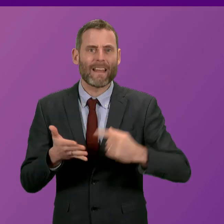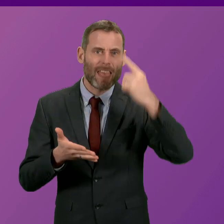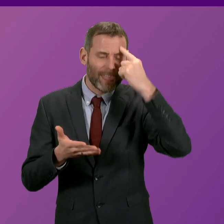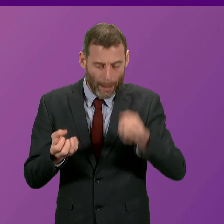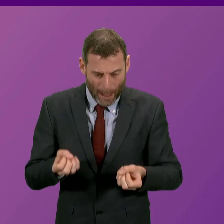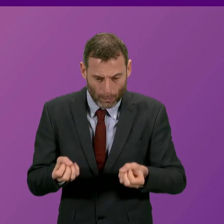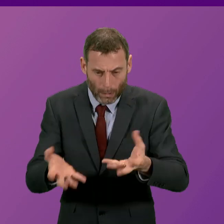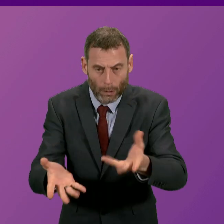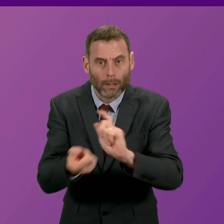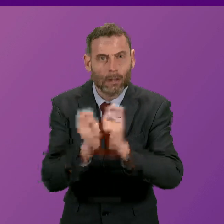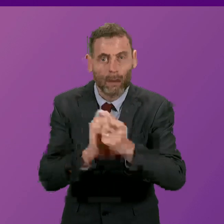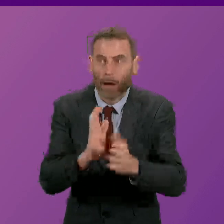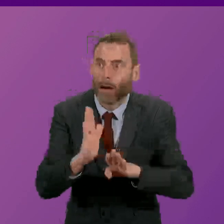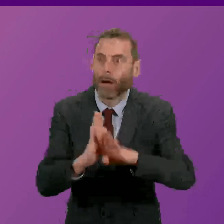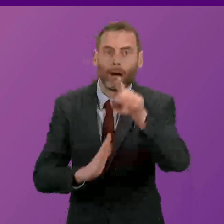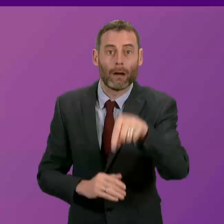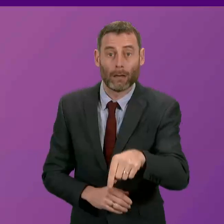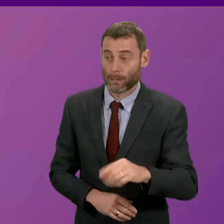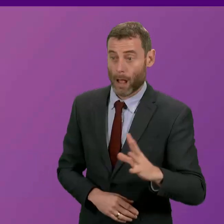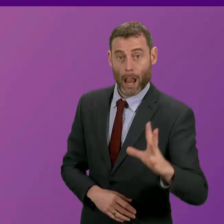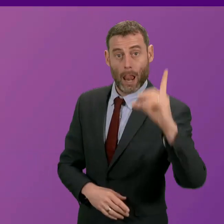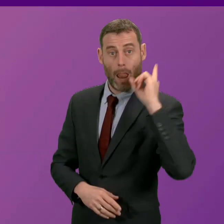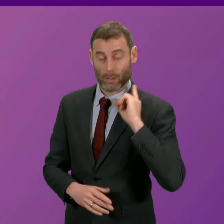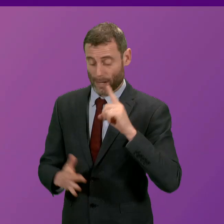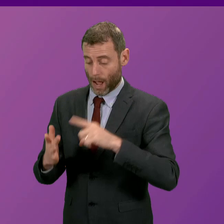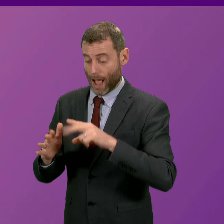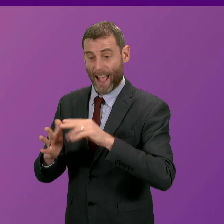Within the past week, we have had damning reports from the Institute for Fiscal Studies and Audit